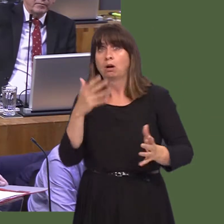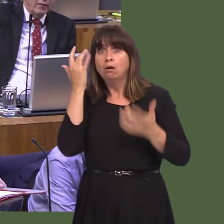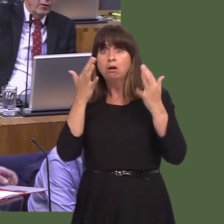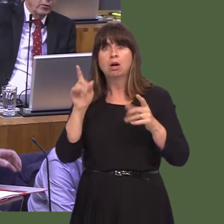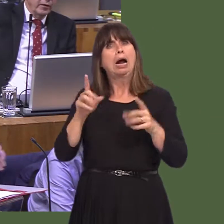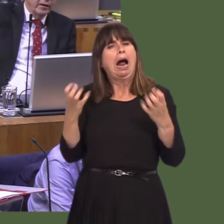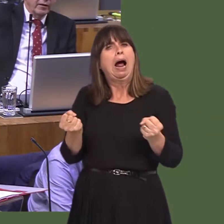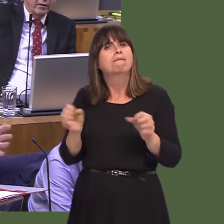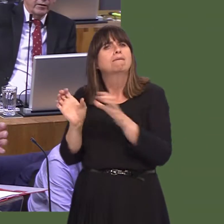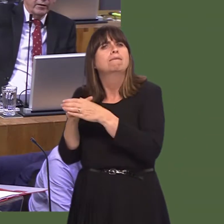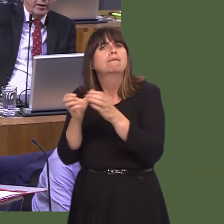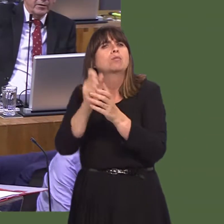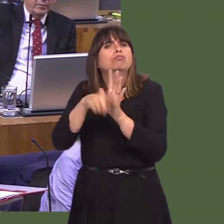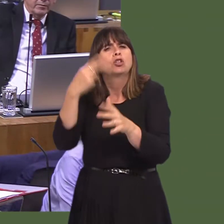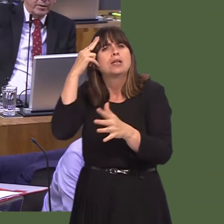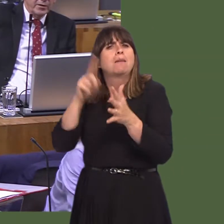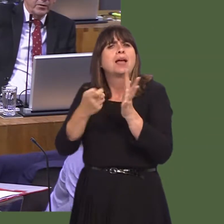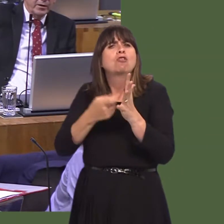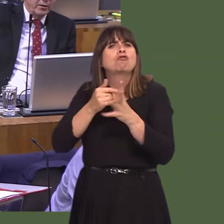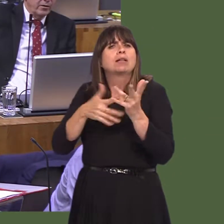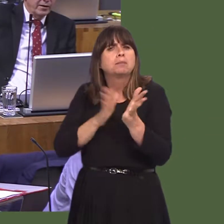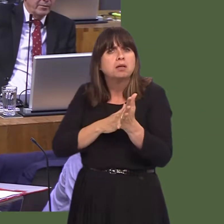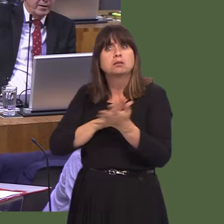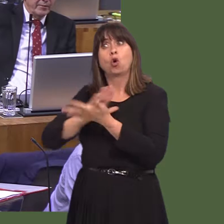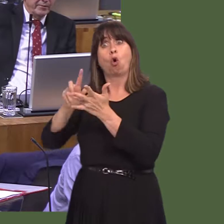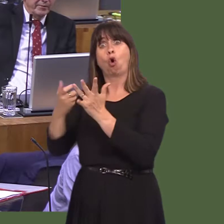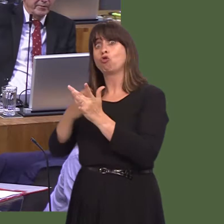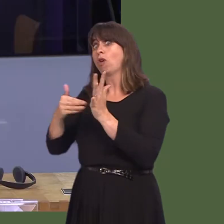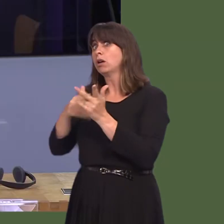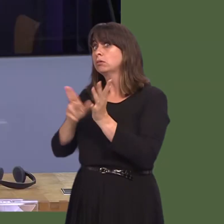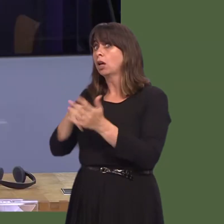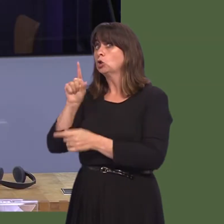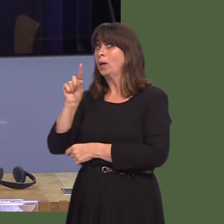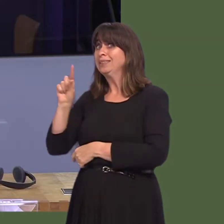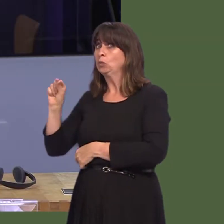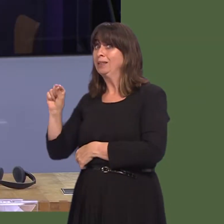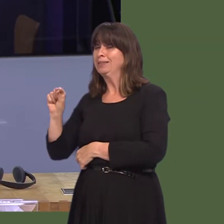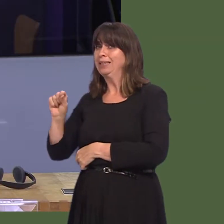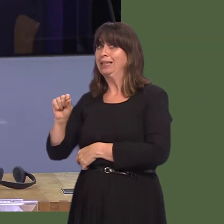as Erasmus and Horizon 2020 being able to deliver to their fullest extent. Vikki Howells AM: 2.